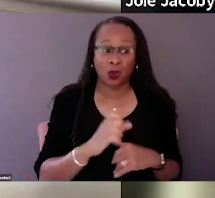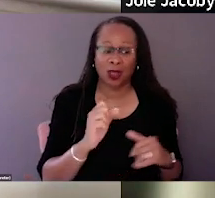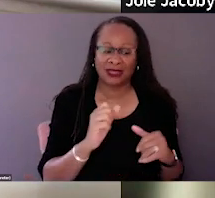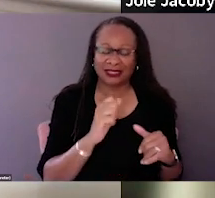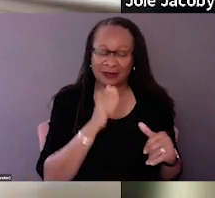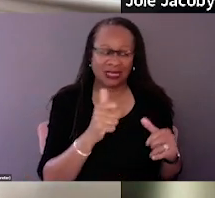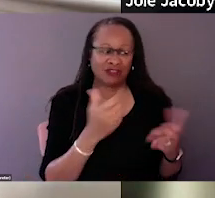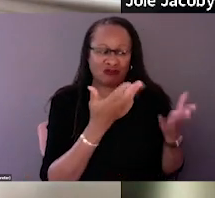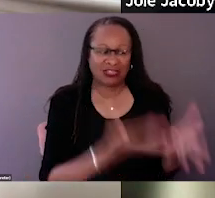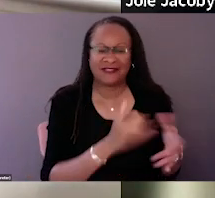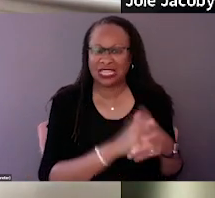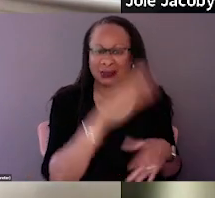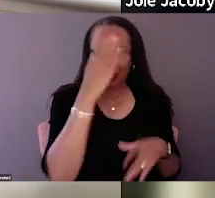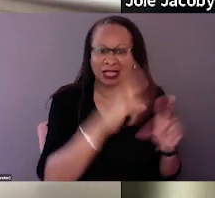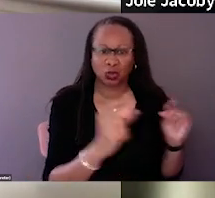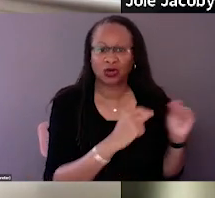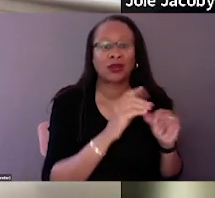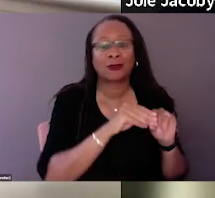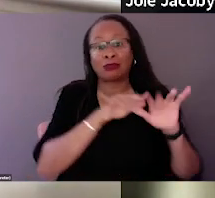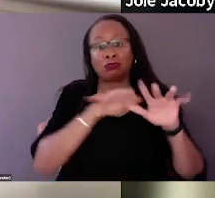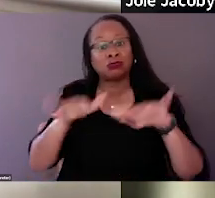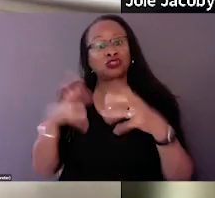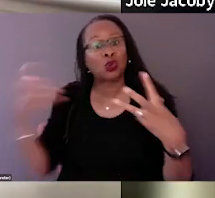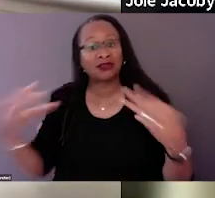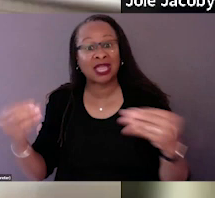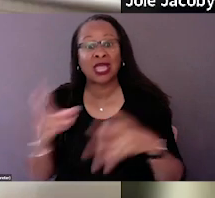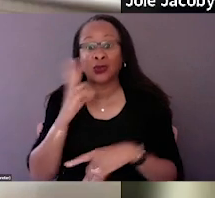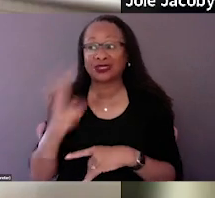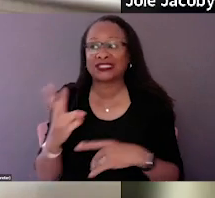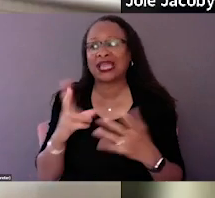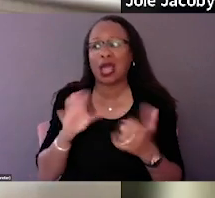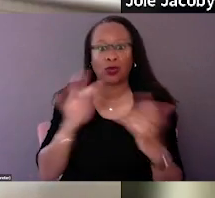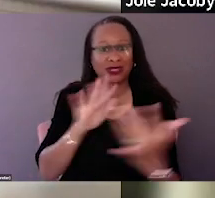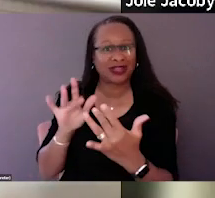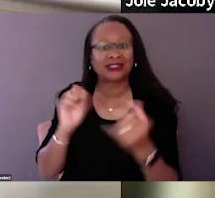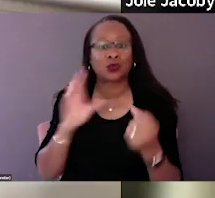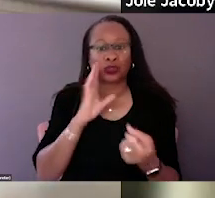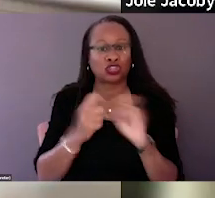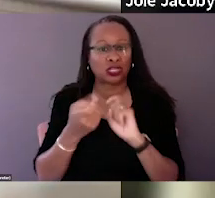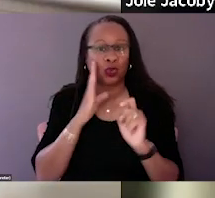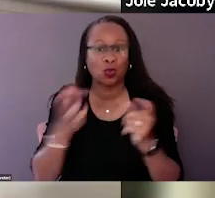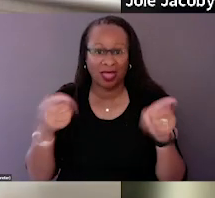that we're gonna see its reach and how it's gonna change what's gonna happen coming in November.